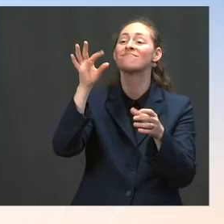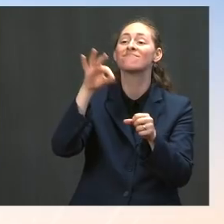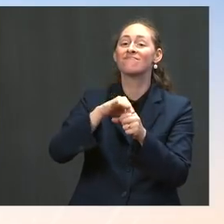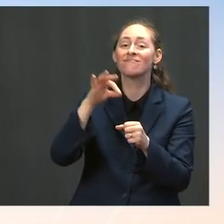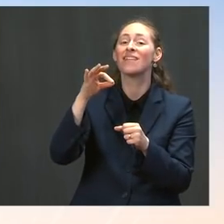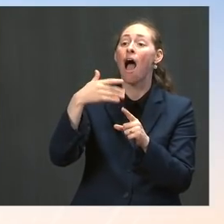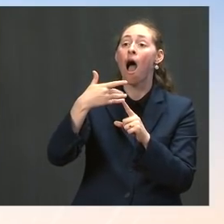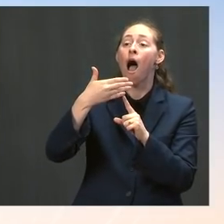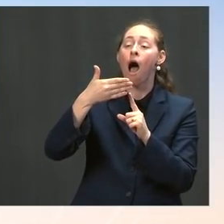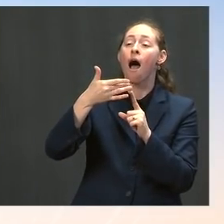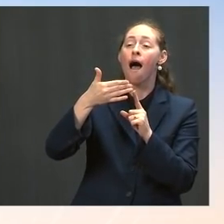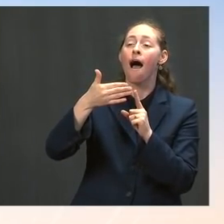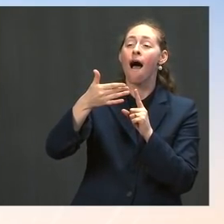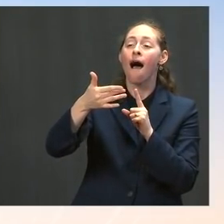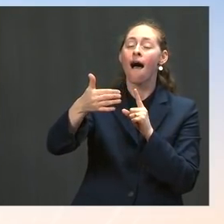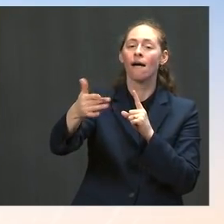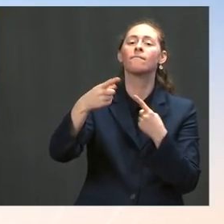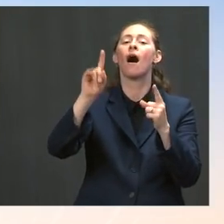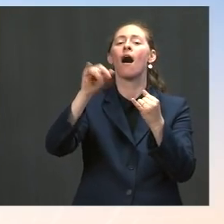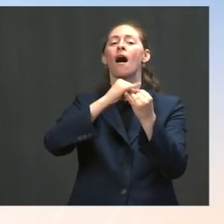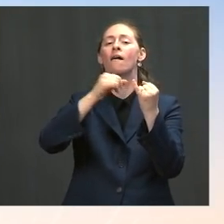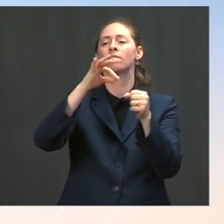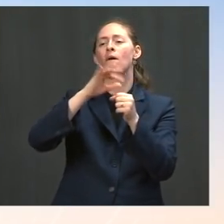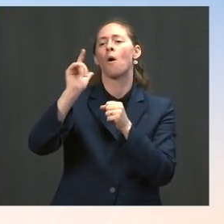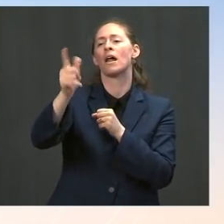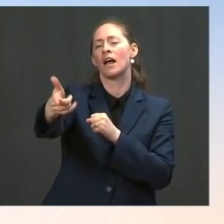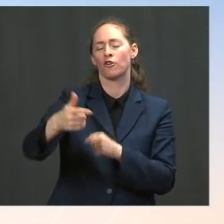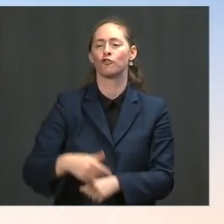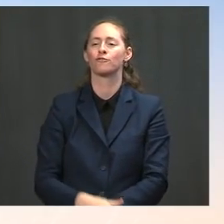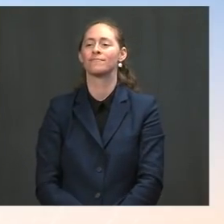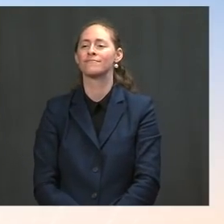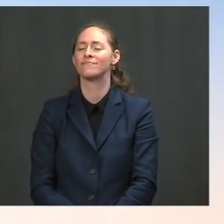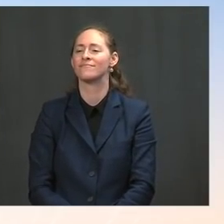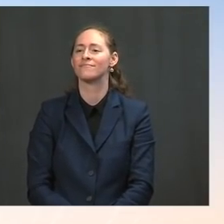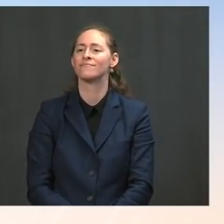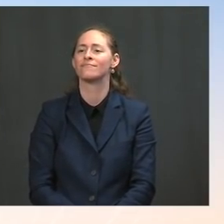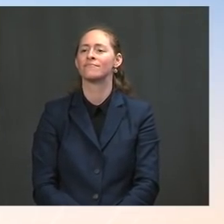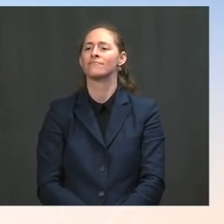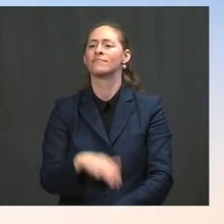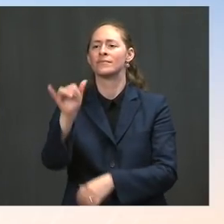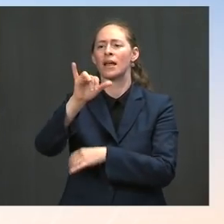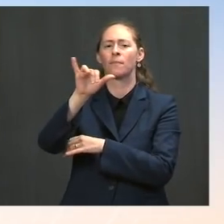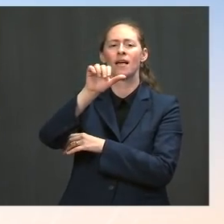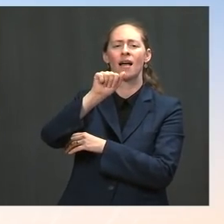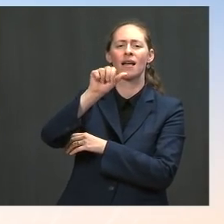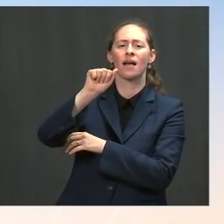Similarly, it also took place with the anti-AAPI Crime -- Hate Crimes Bill, passed with strong bipartisan support.